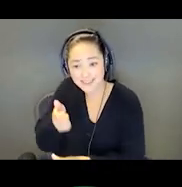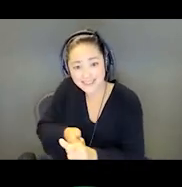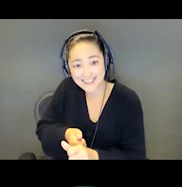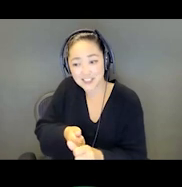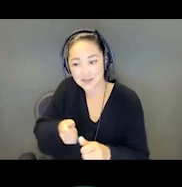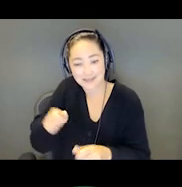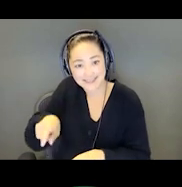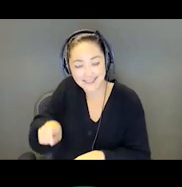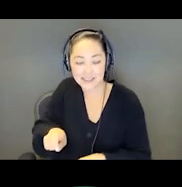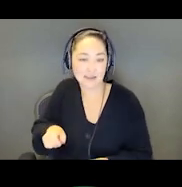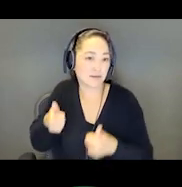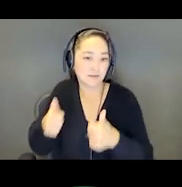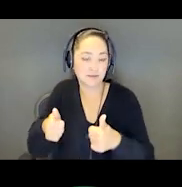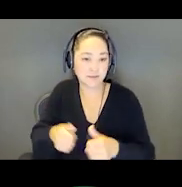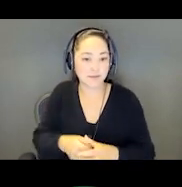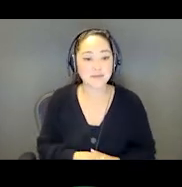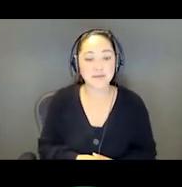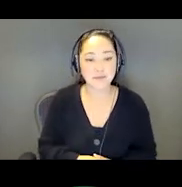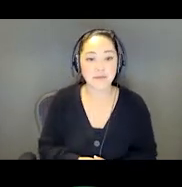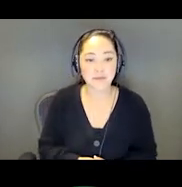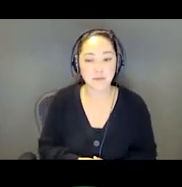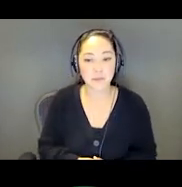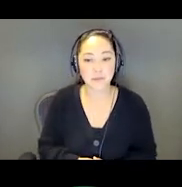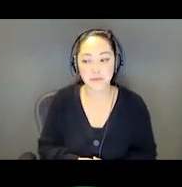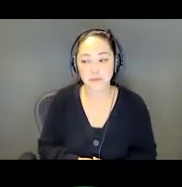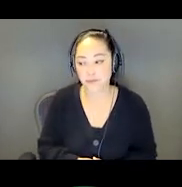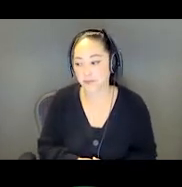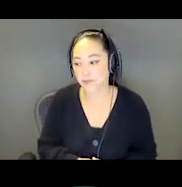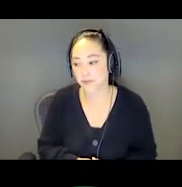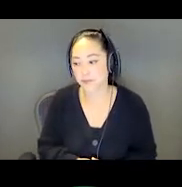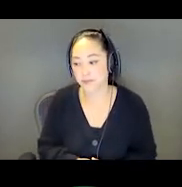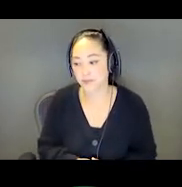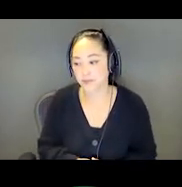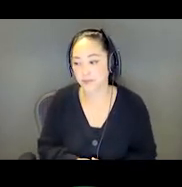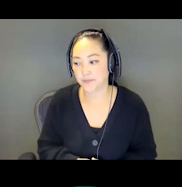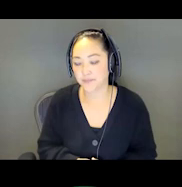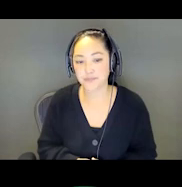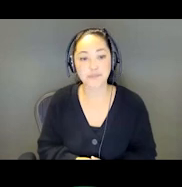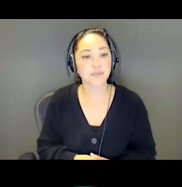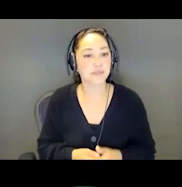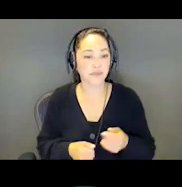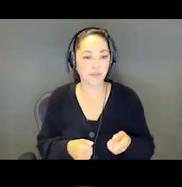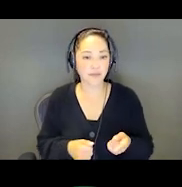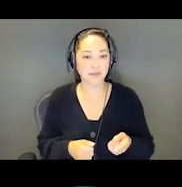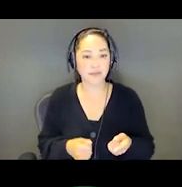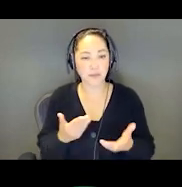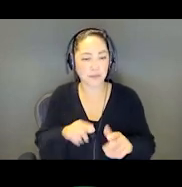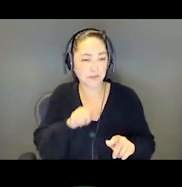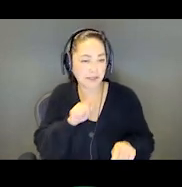also, this might be a good, you might be able to address this question and if not, maybe we can put it to some of the land managers, later, but, Have you found that there's any